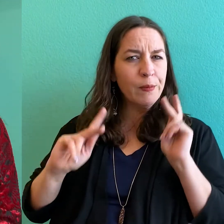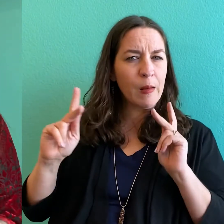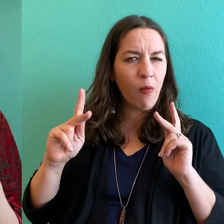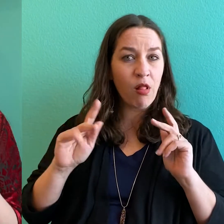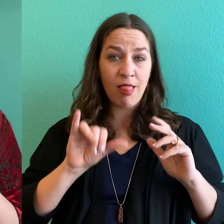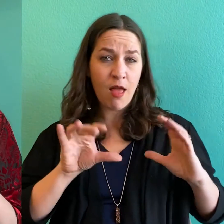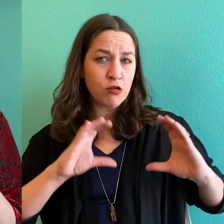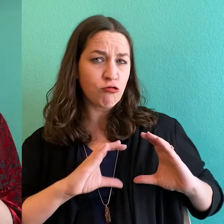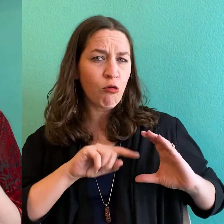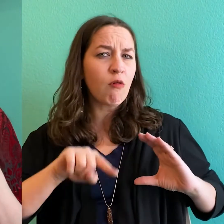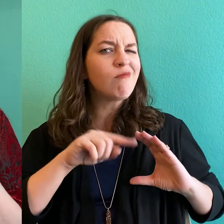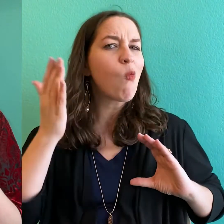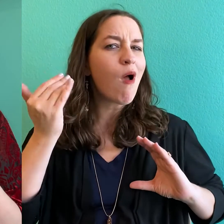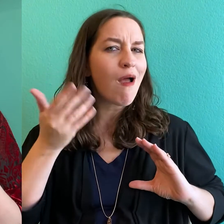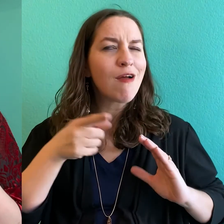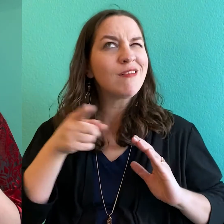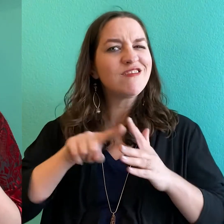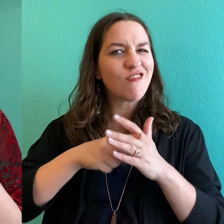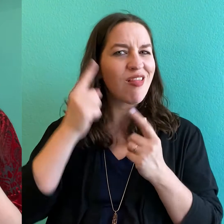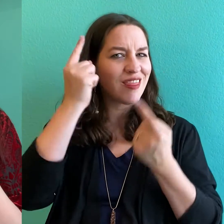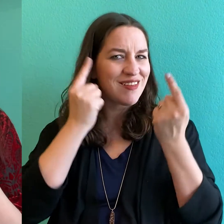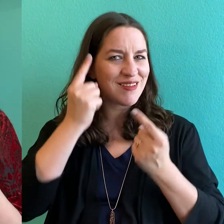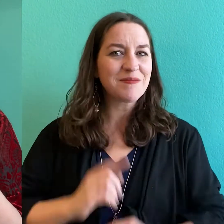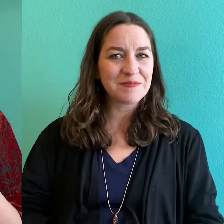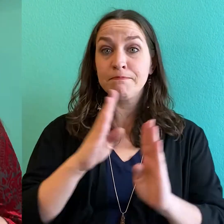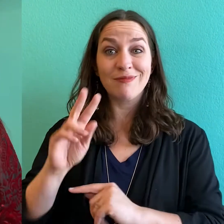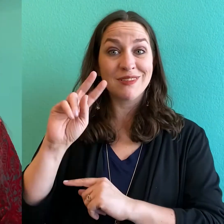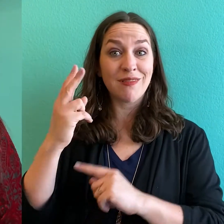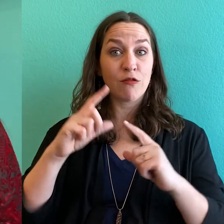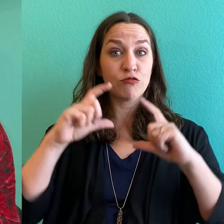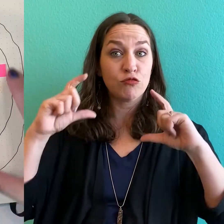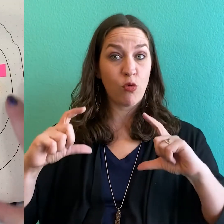But think about what kind of makes that inner circle the inner circle? So then thinking about the second